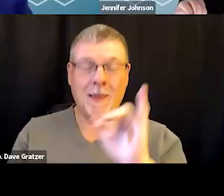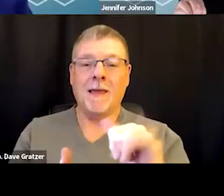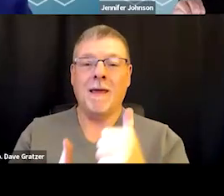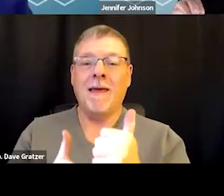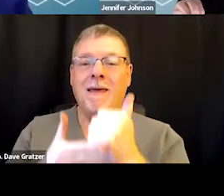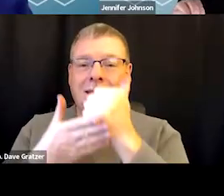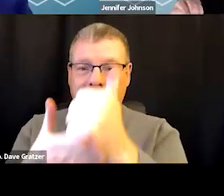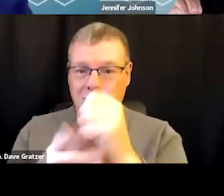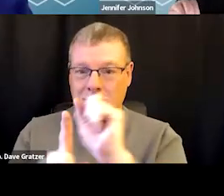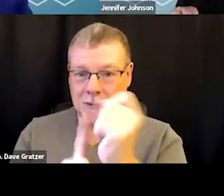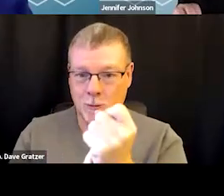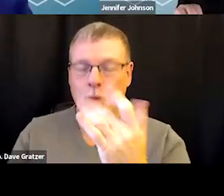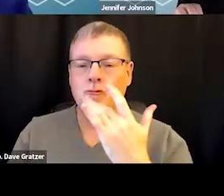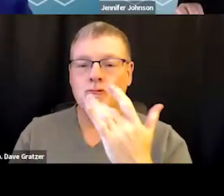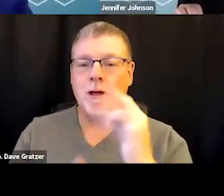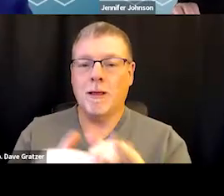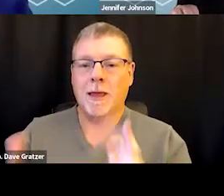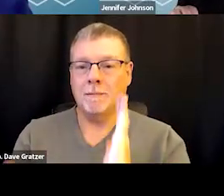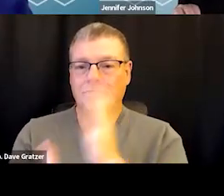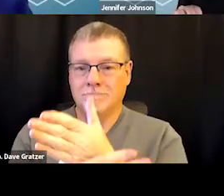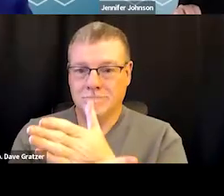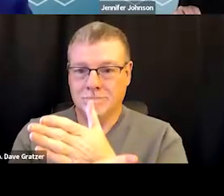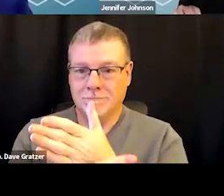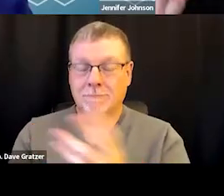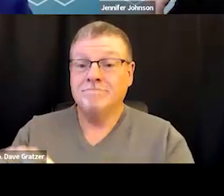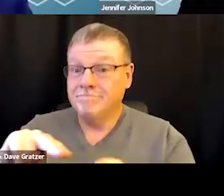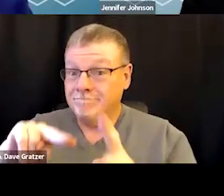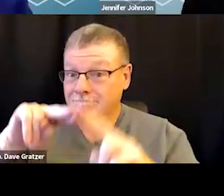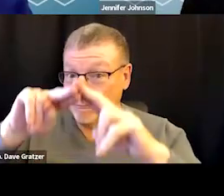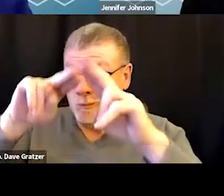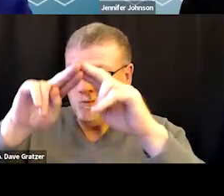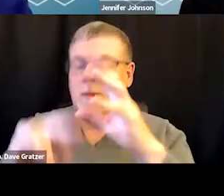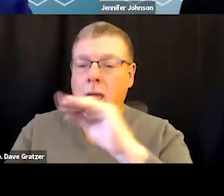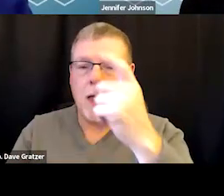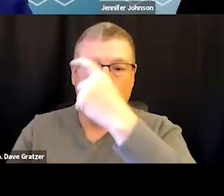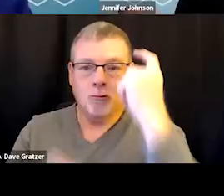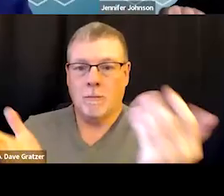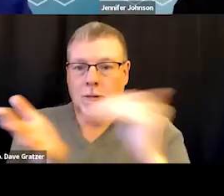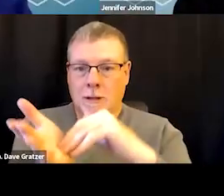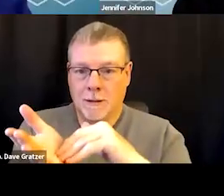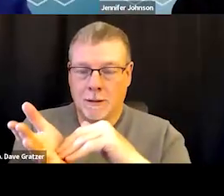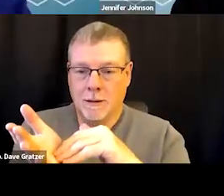the situation rather than aggravate it, escalate it, and re-traumatize someone who's in front of you.